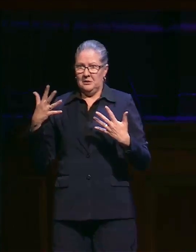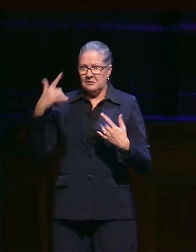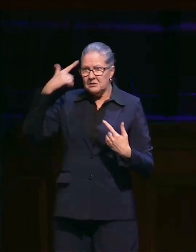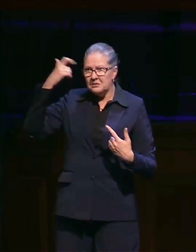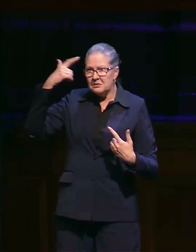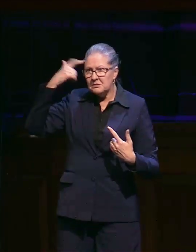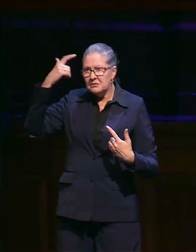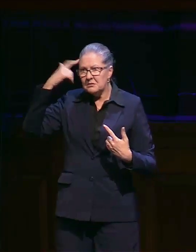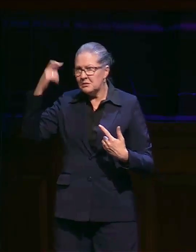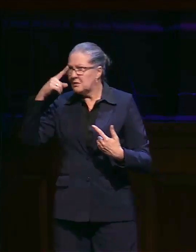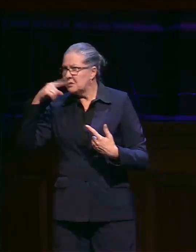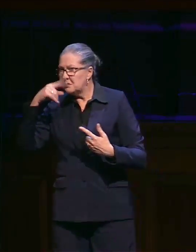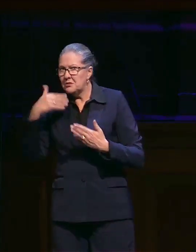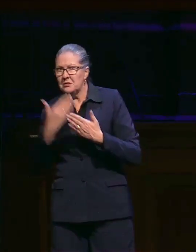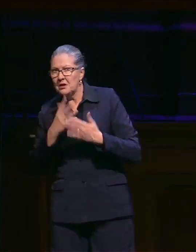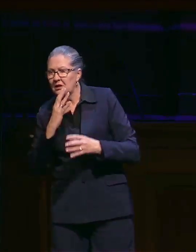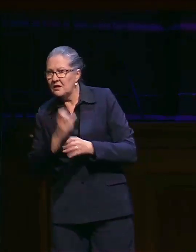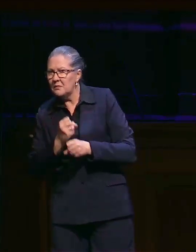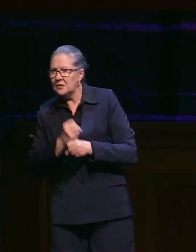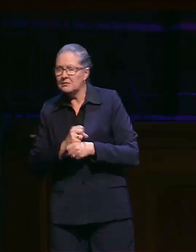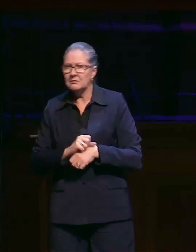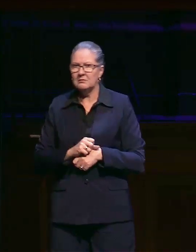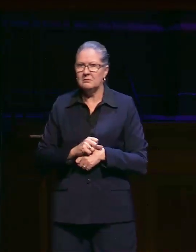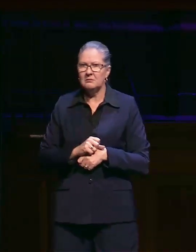government a sense that we've left the material differences between us stretch